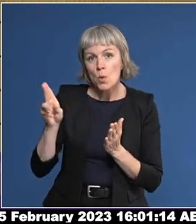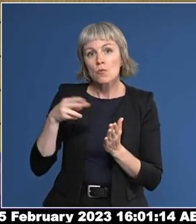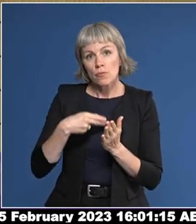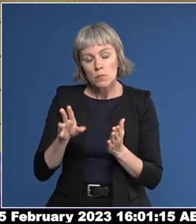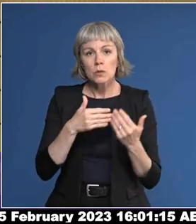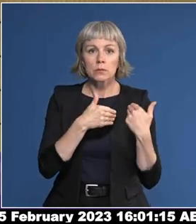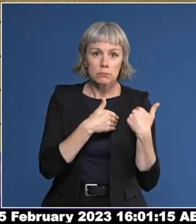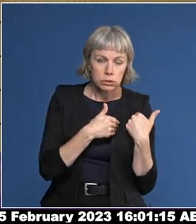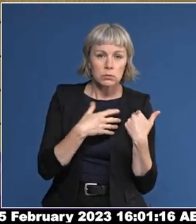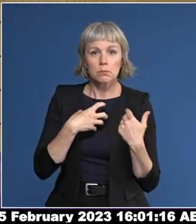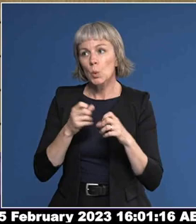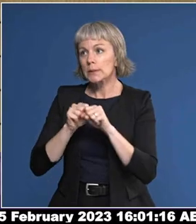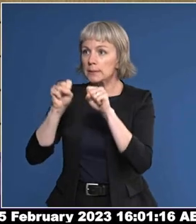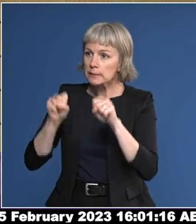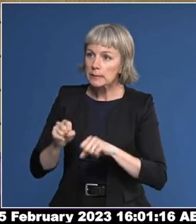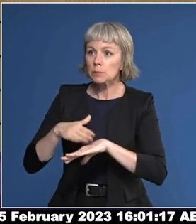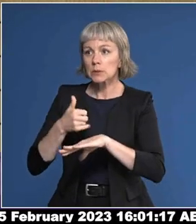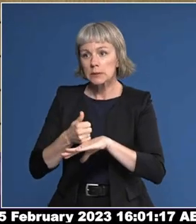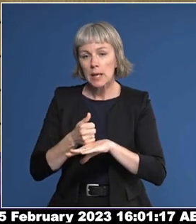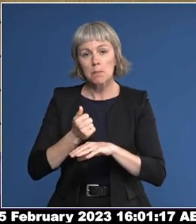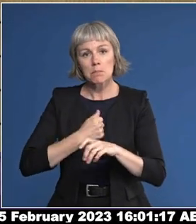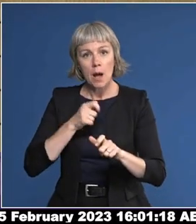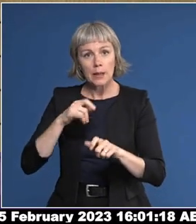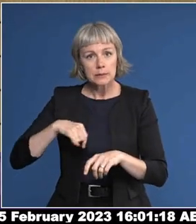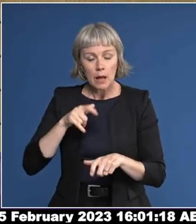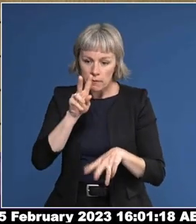in place in terms of worker screening that you would then otherwise have.